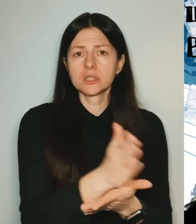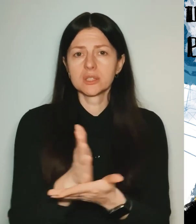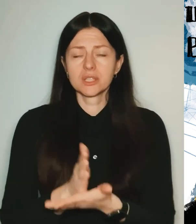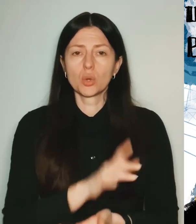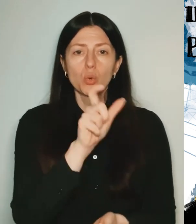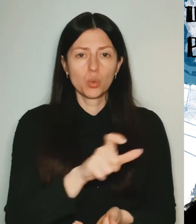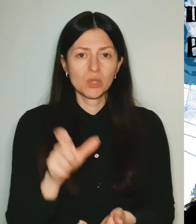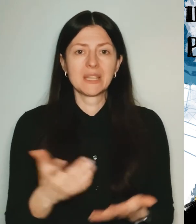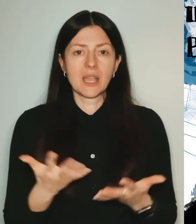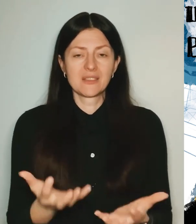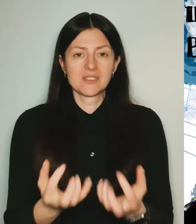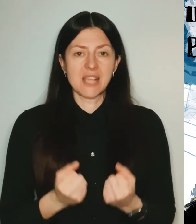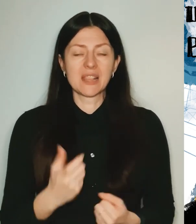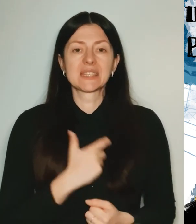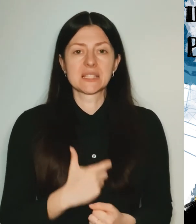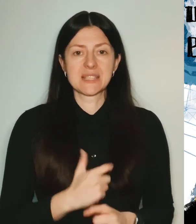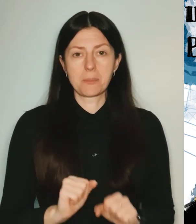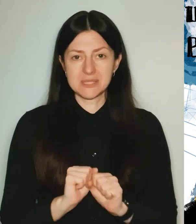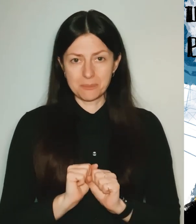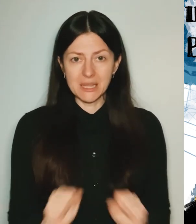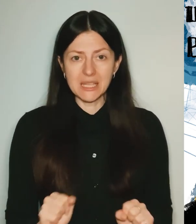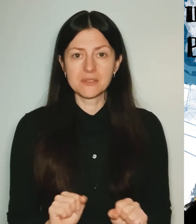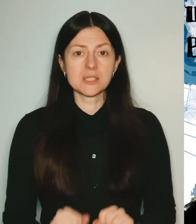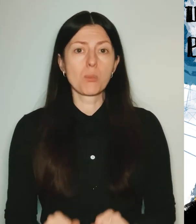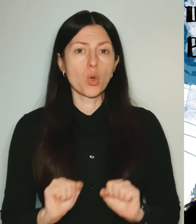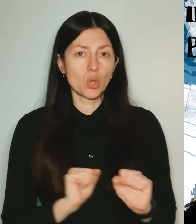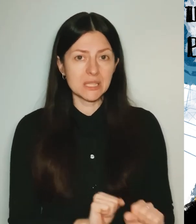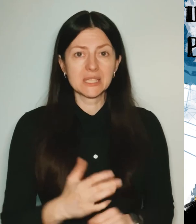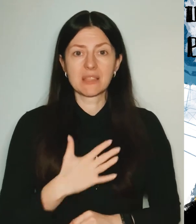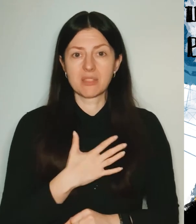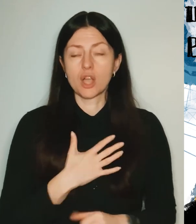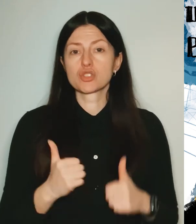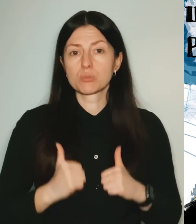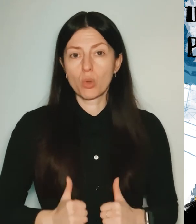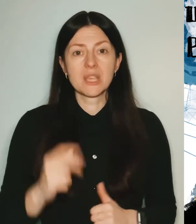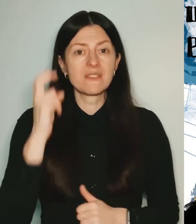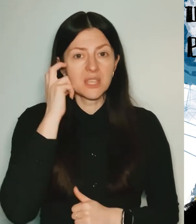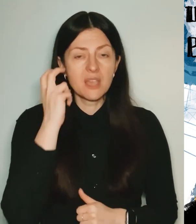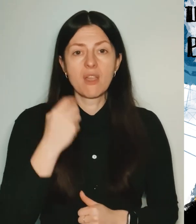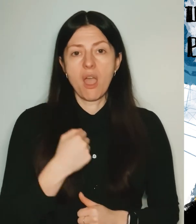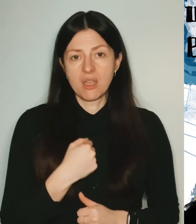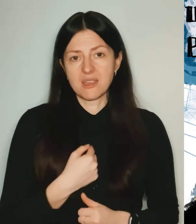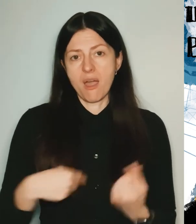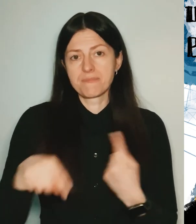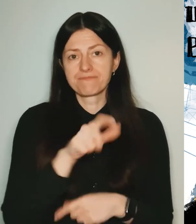until we have strong and brave people ready to defend our city…